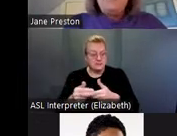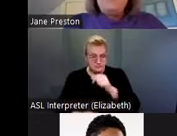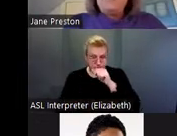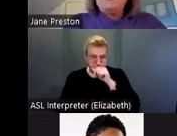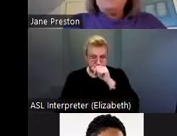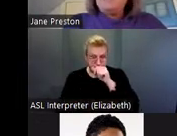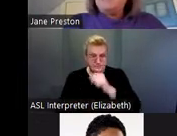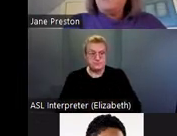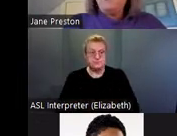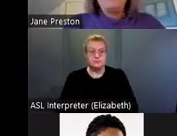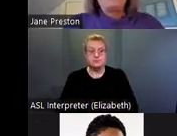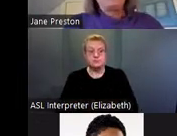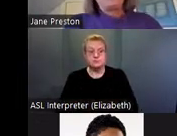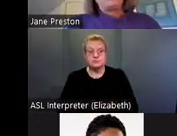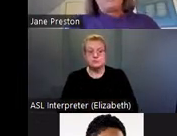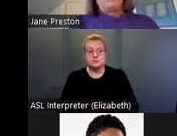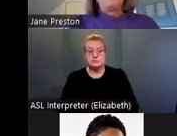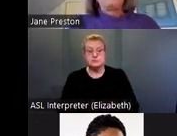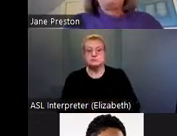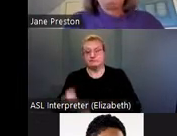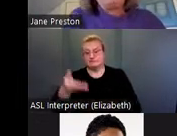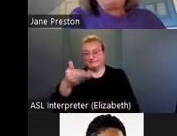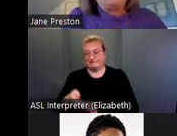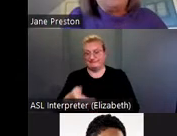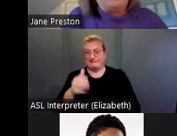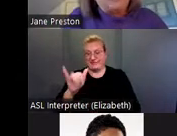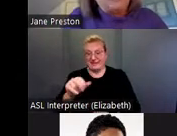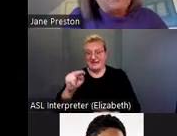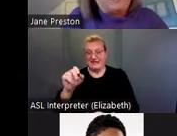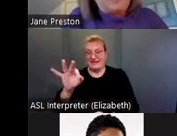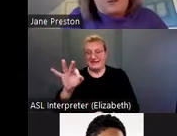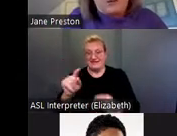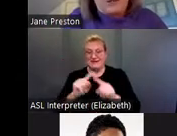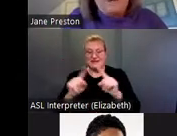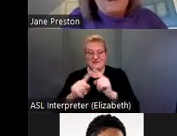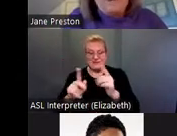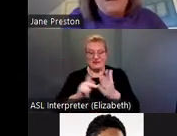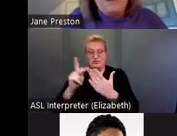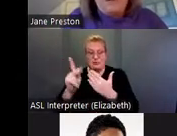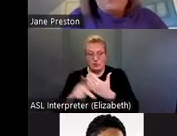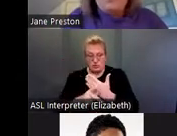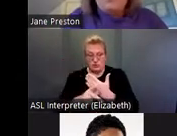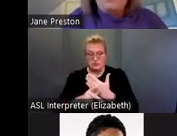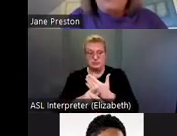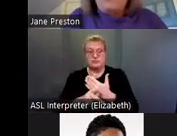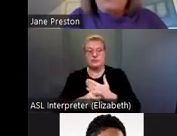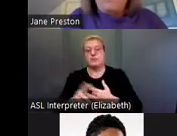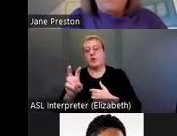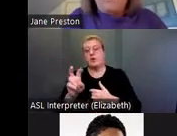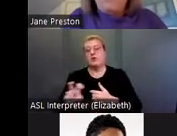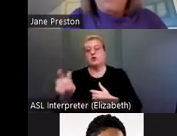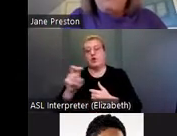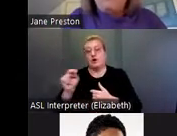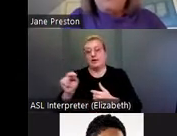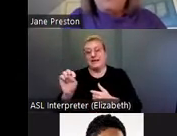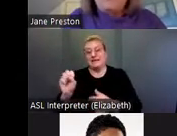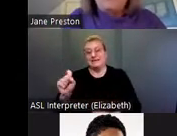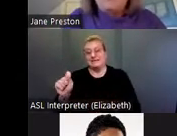And NEFA's different programs include New England States Touring, which will be the focus.